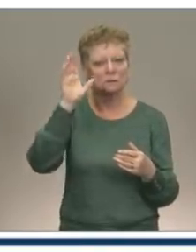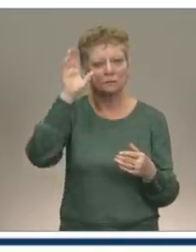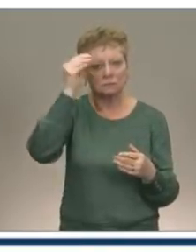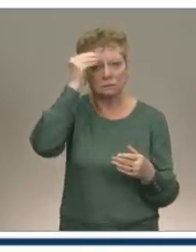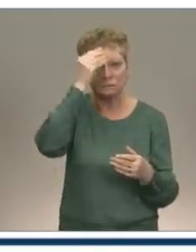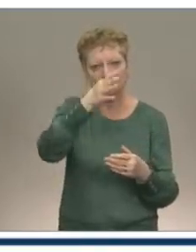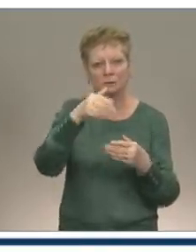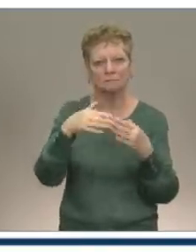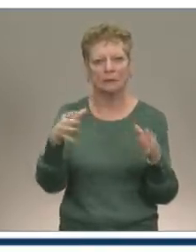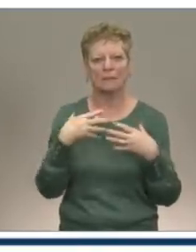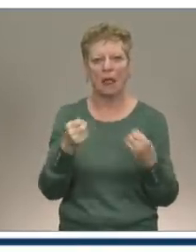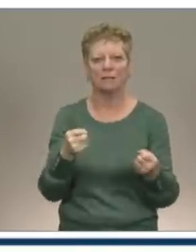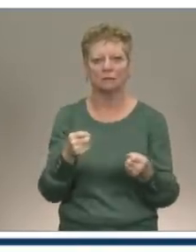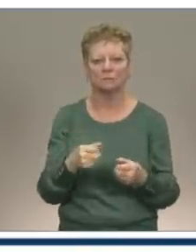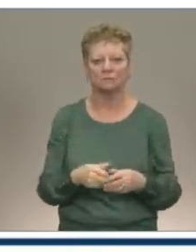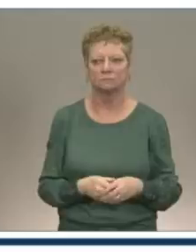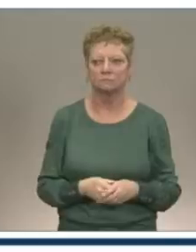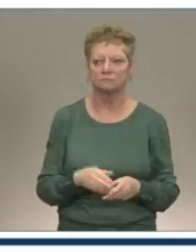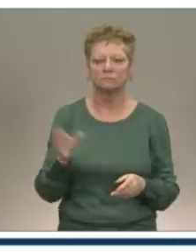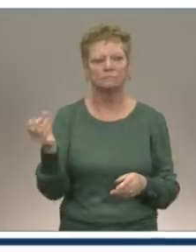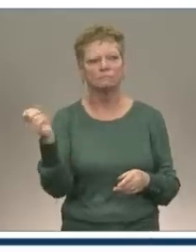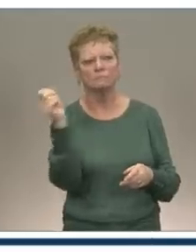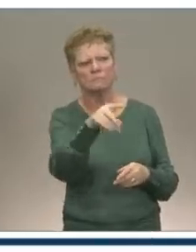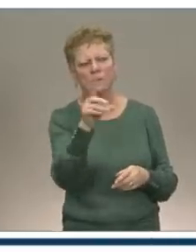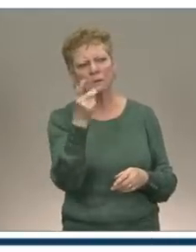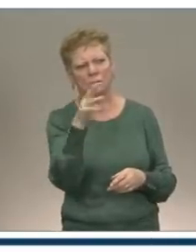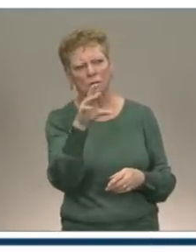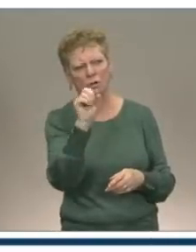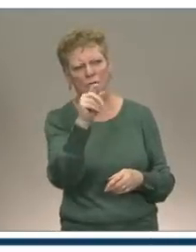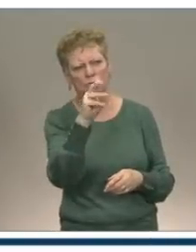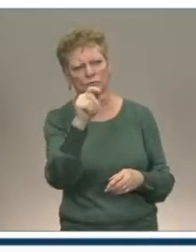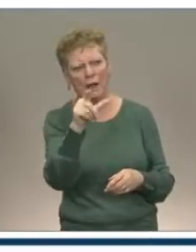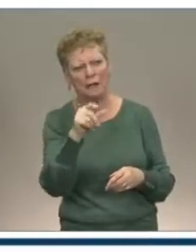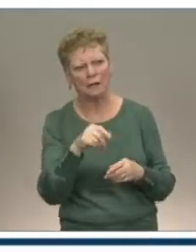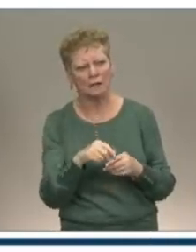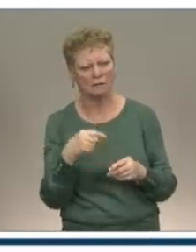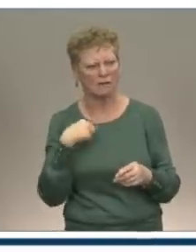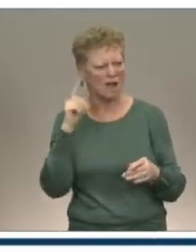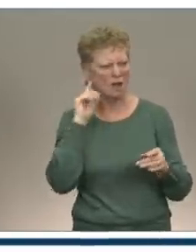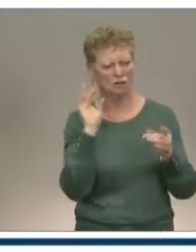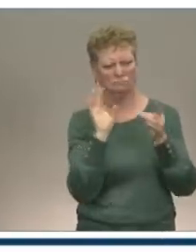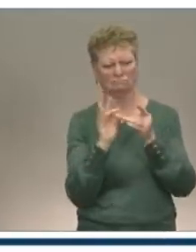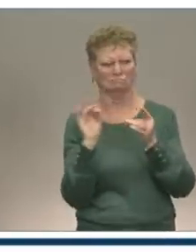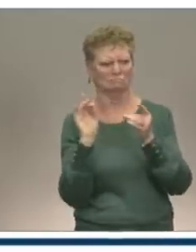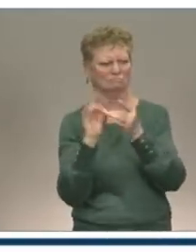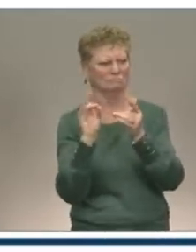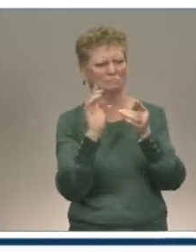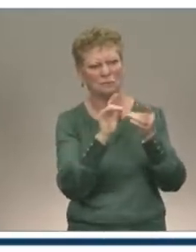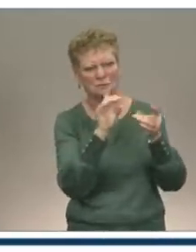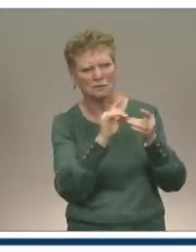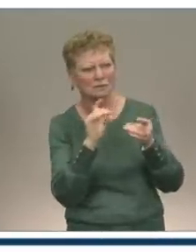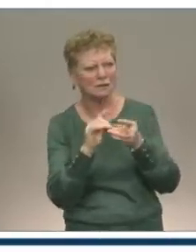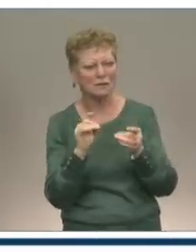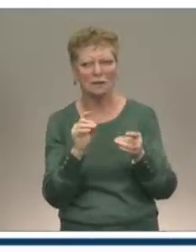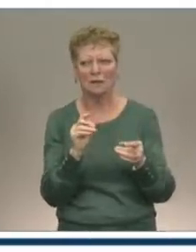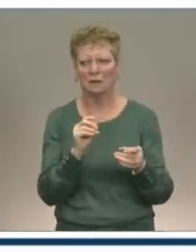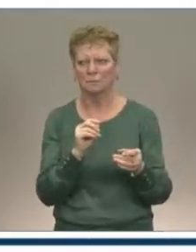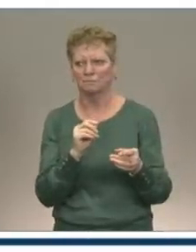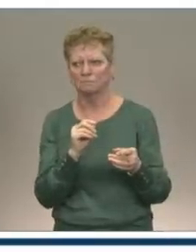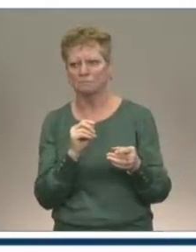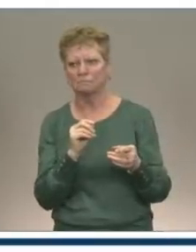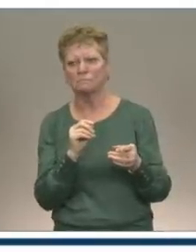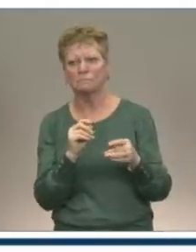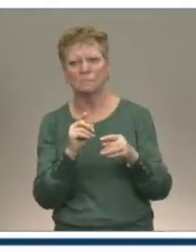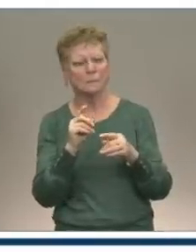talk about that dr sterling i hear an awful lot of anecdotal stories about fossil fueling vaccine